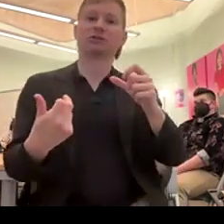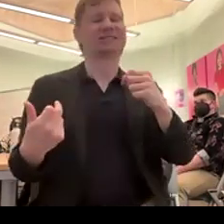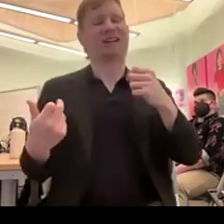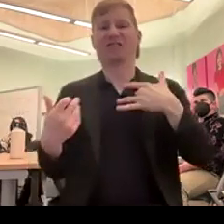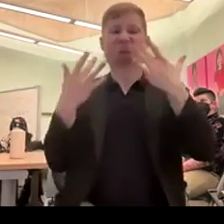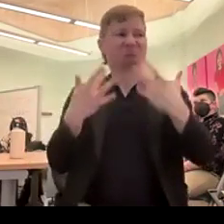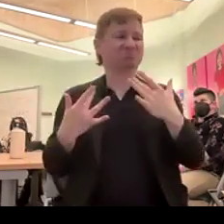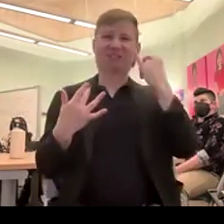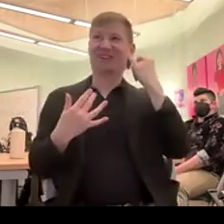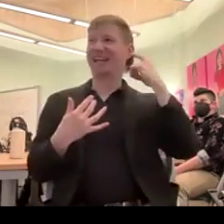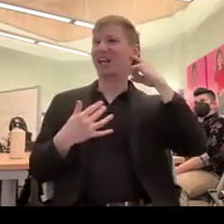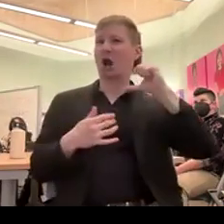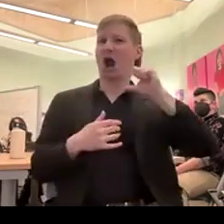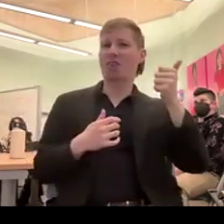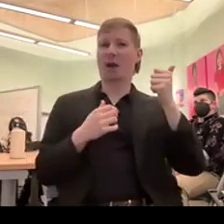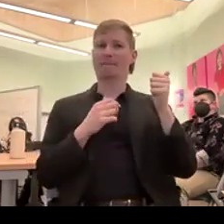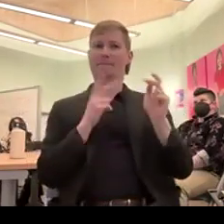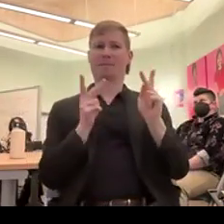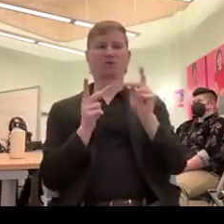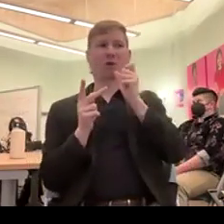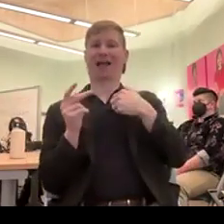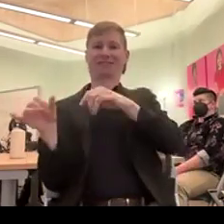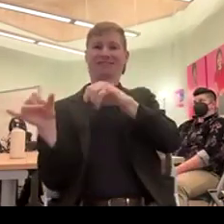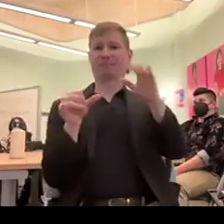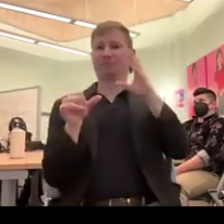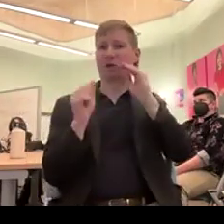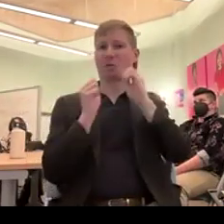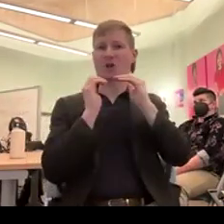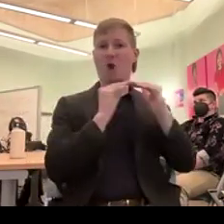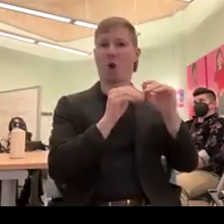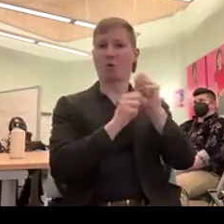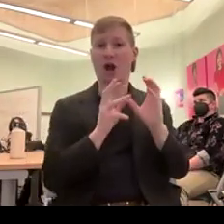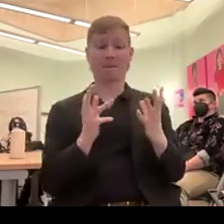and it's very unfortunate when I hear co-workers who don't have the same experiences.